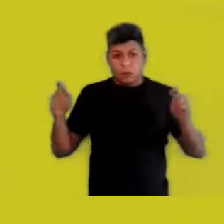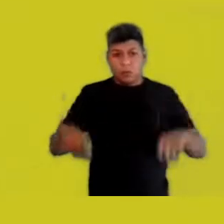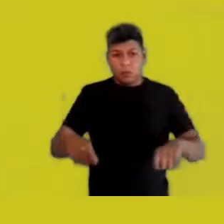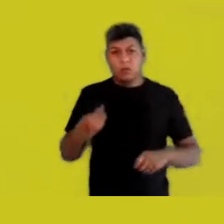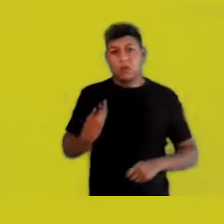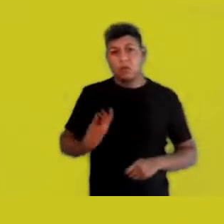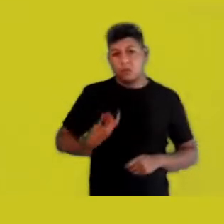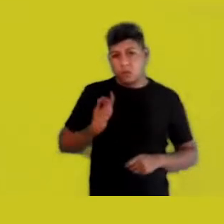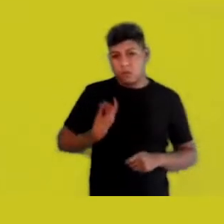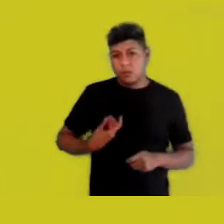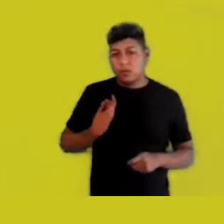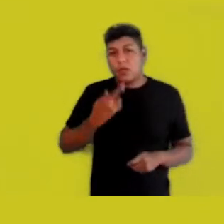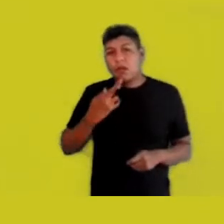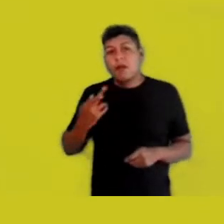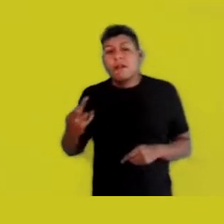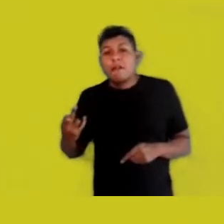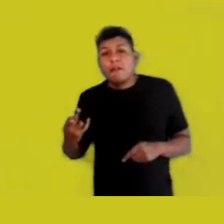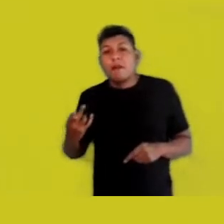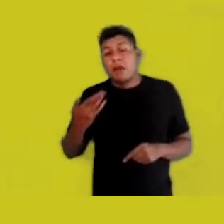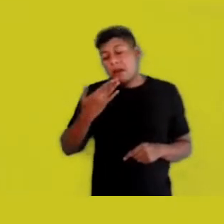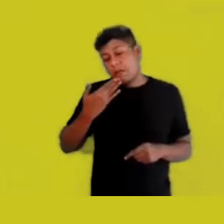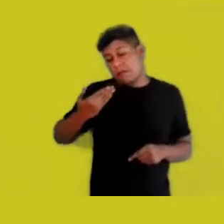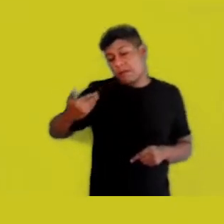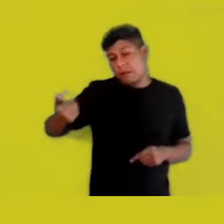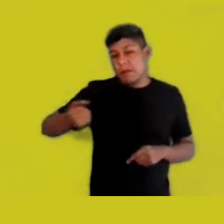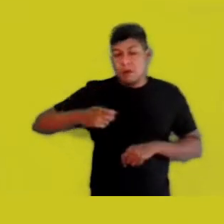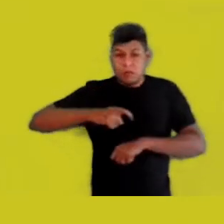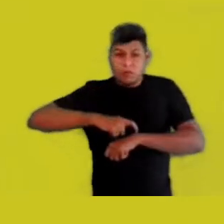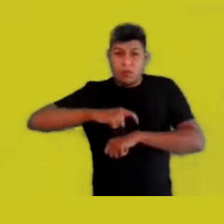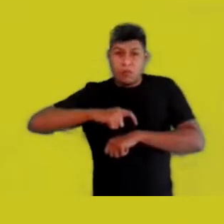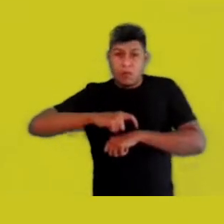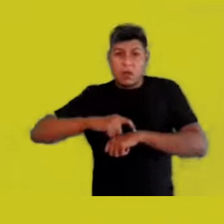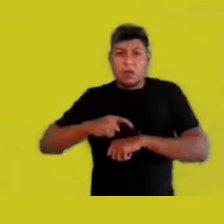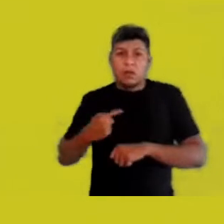he’d say myth refers to a moment when there wasn’t the anguish of certainty.